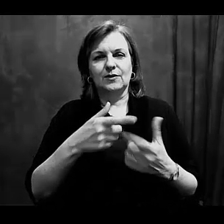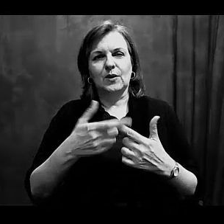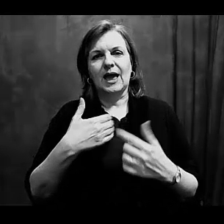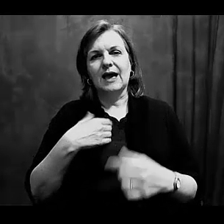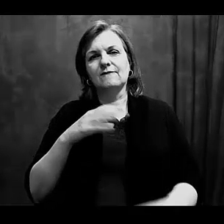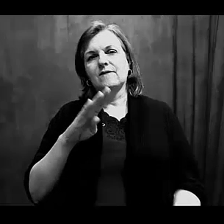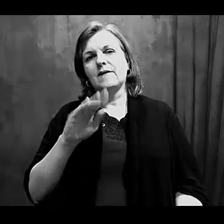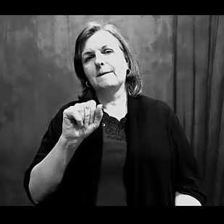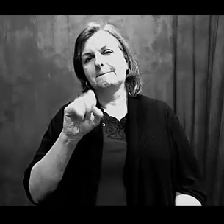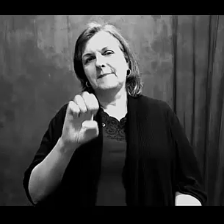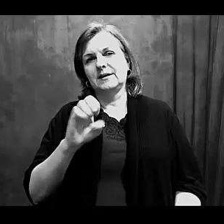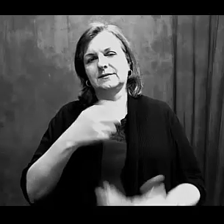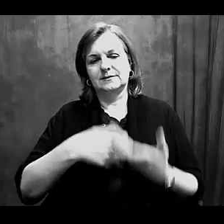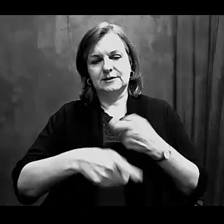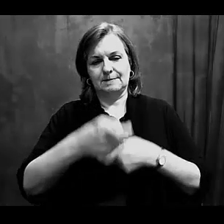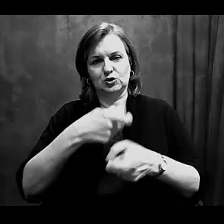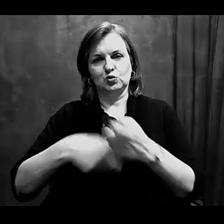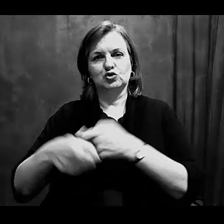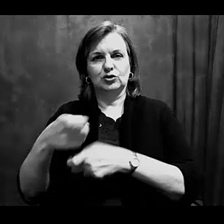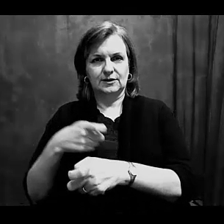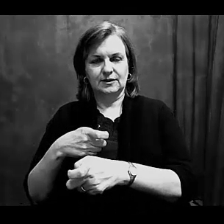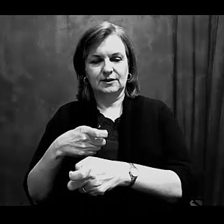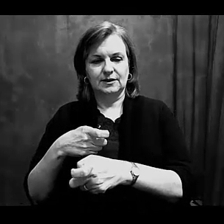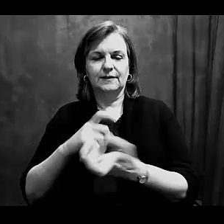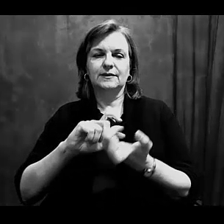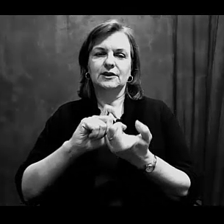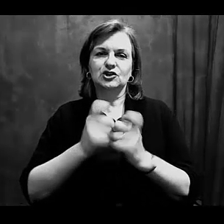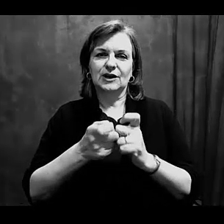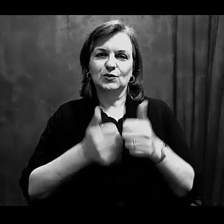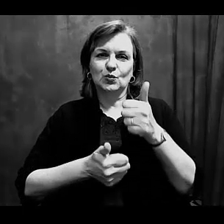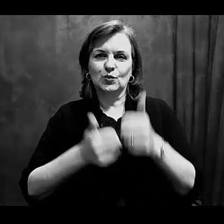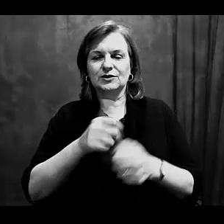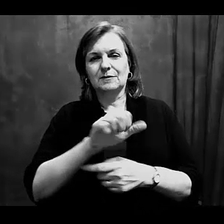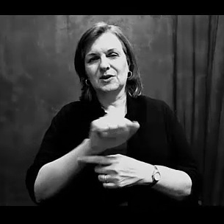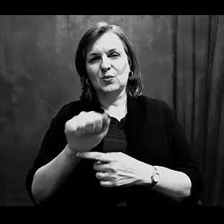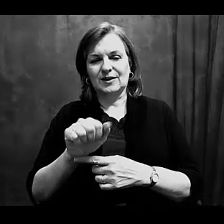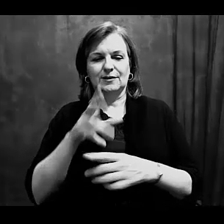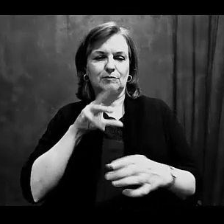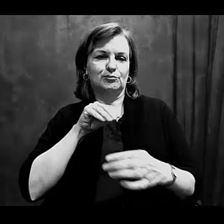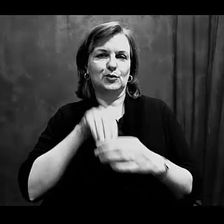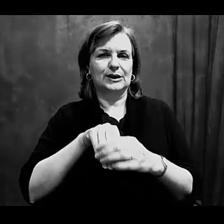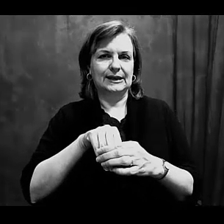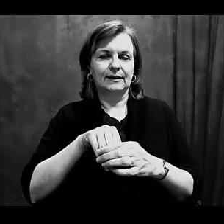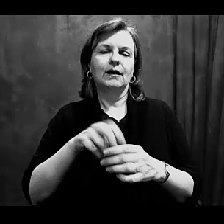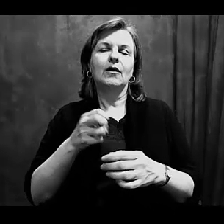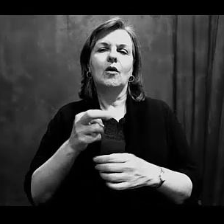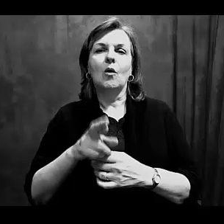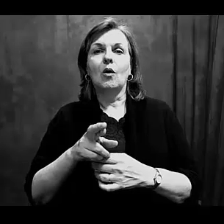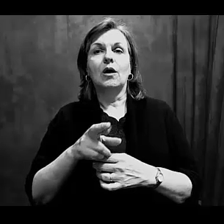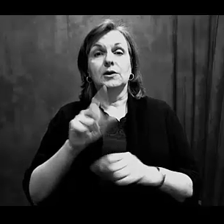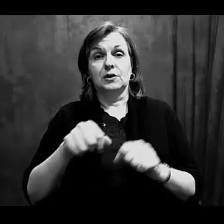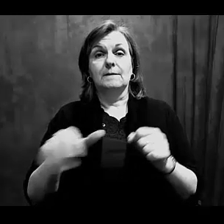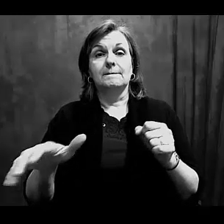and we have things known as base substitutions that may change the amino acid that codes as well